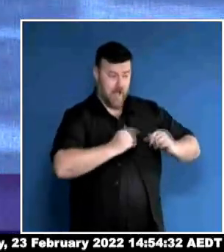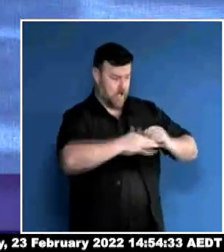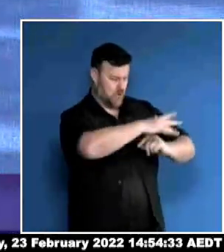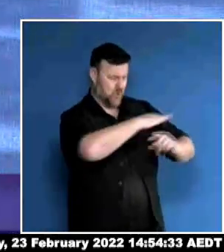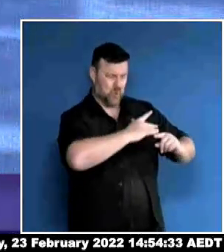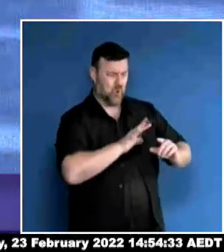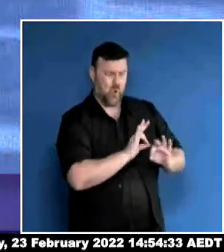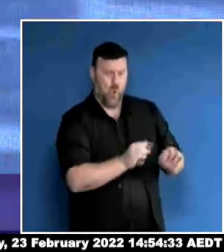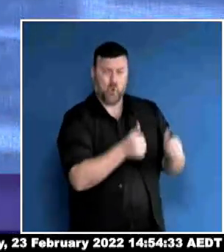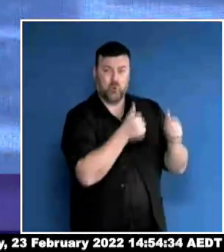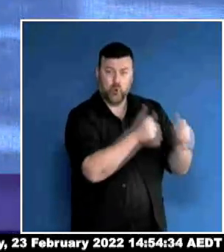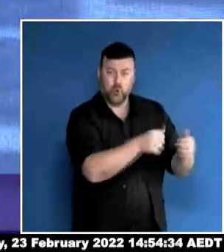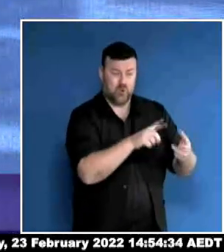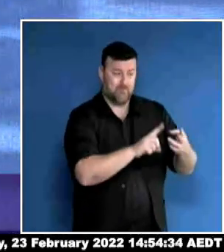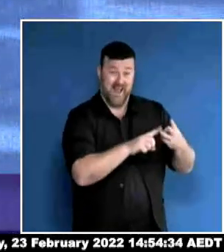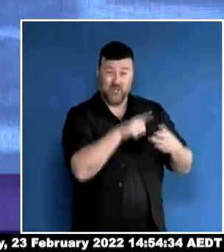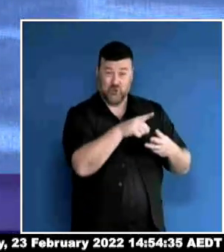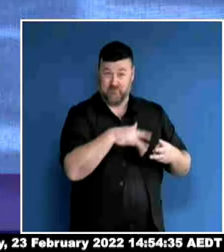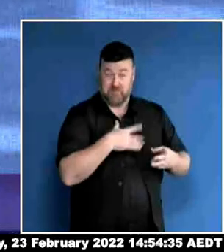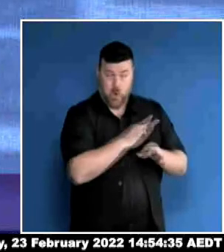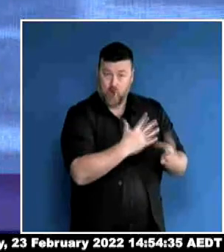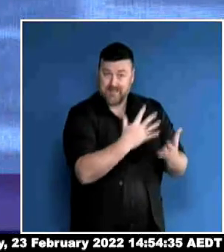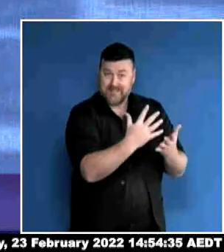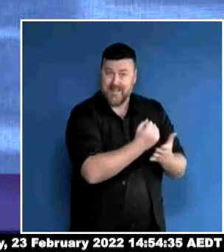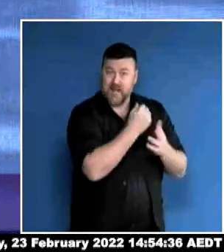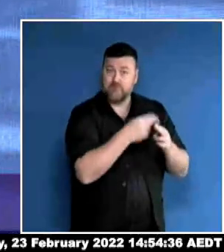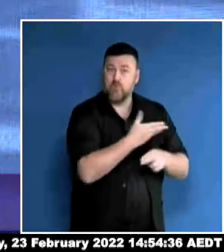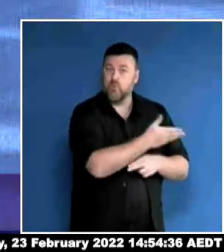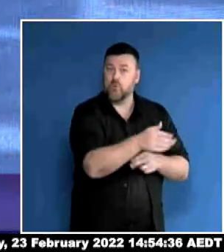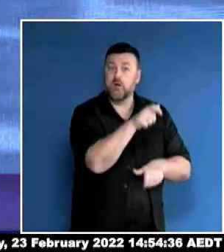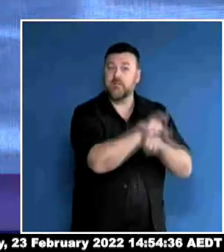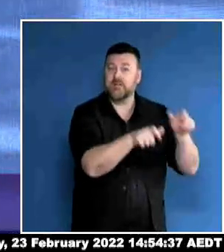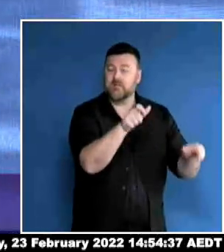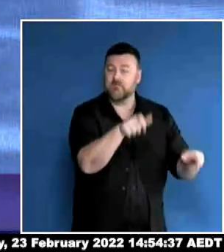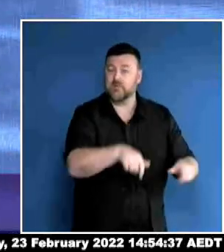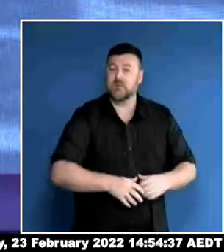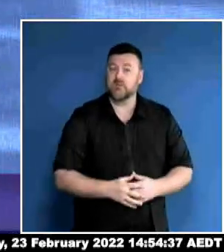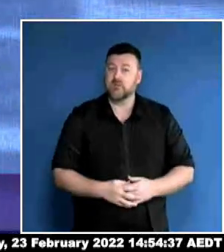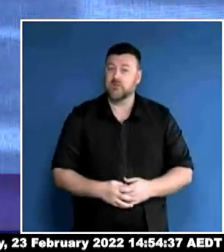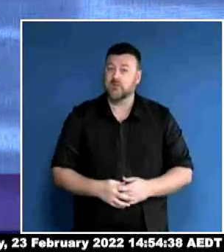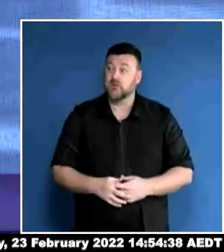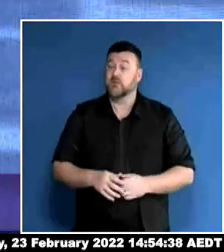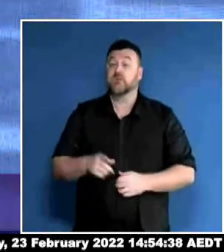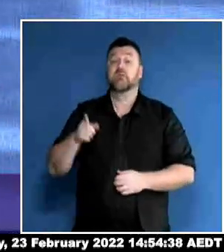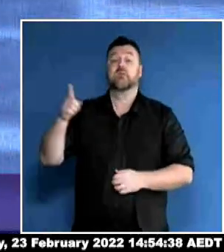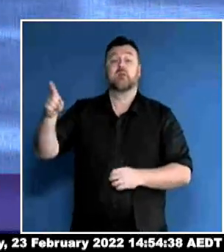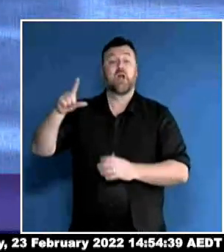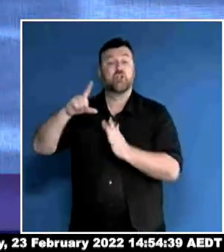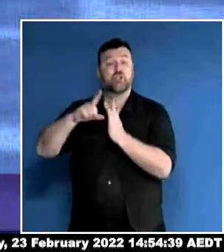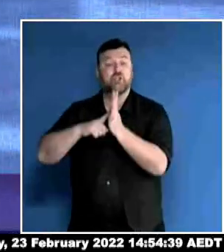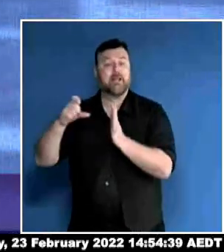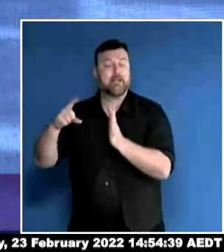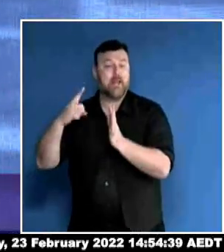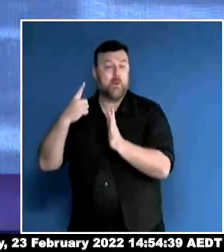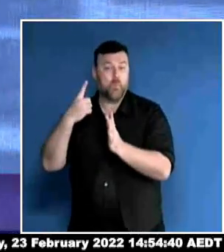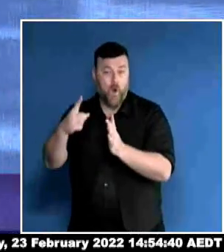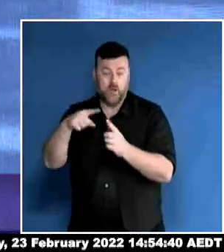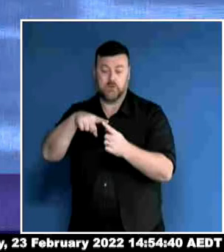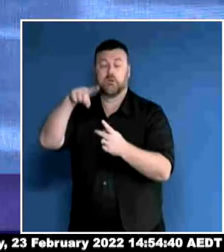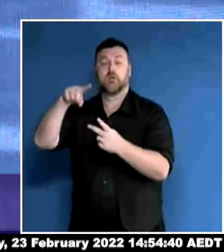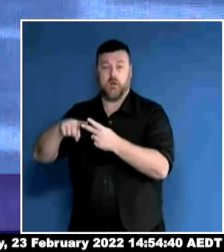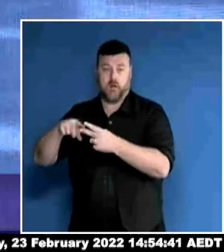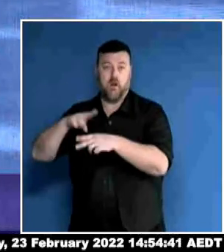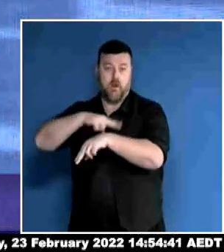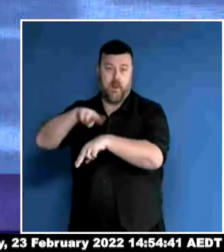participants. JC-1 and the National Operations Manager would tell you that the